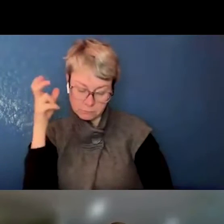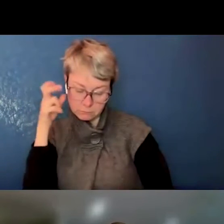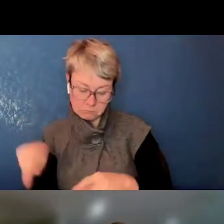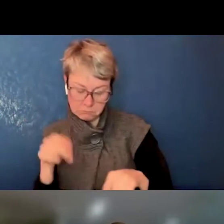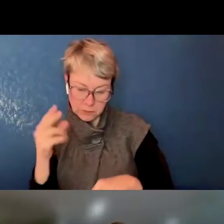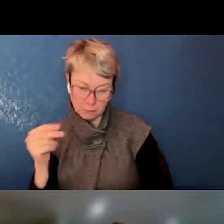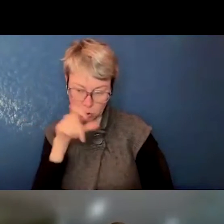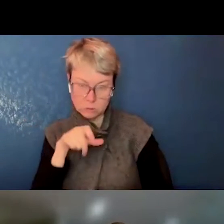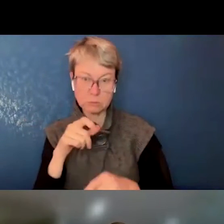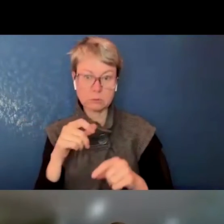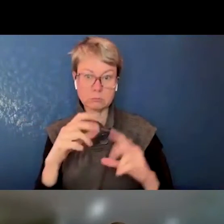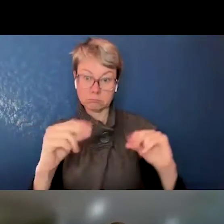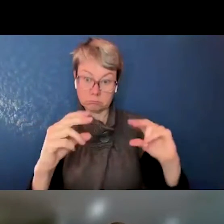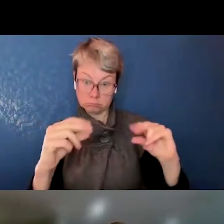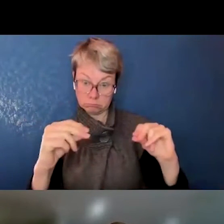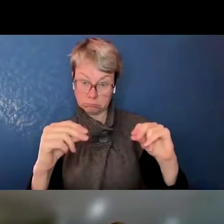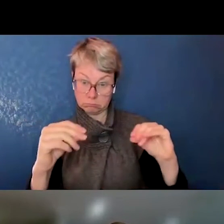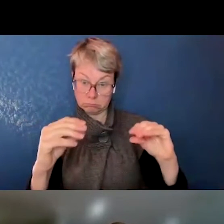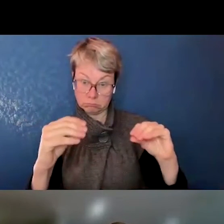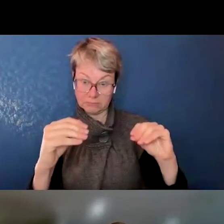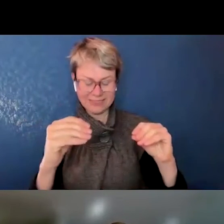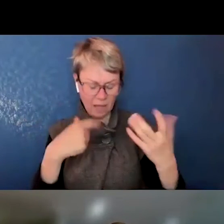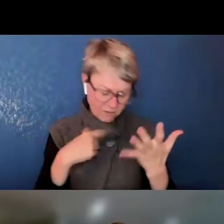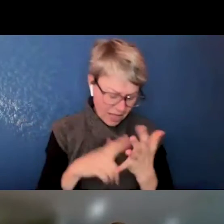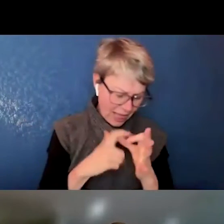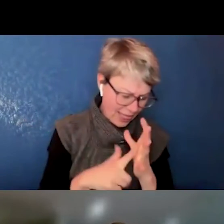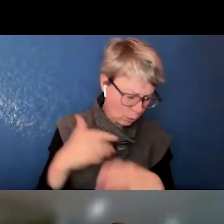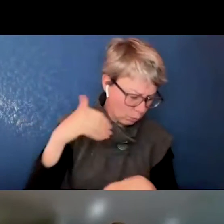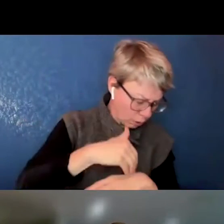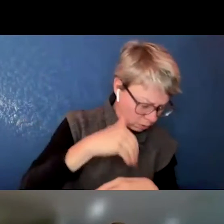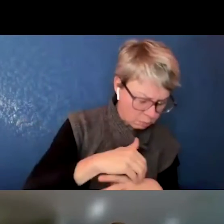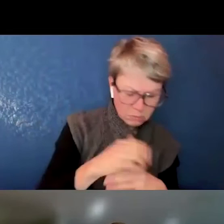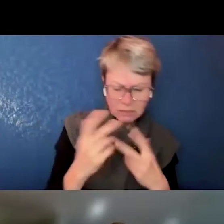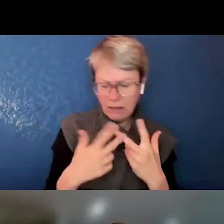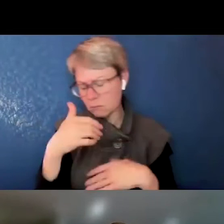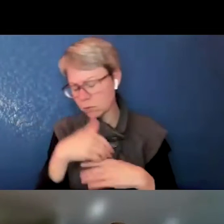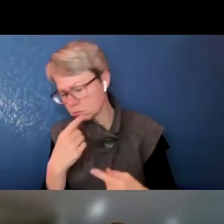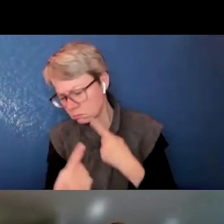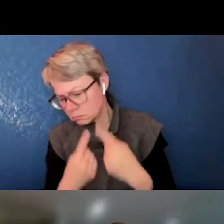with his Cara about his legal problems or sociol legal problems and the young person felt really